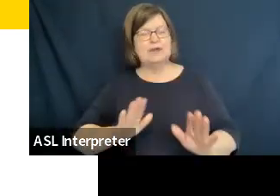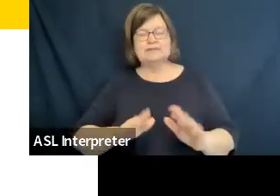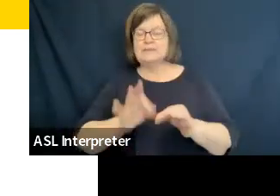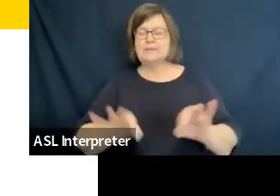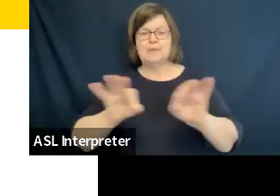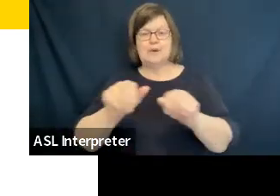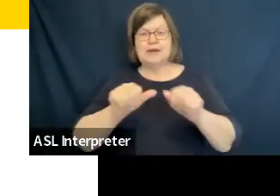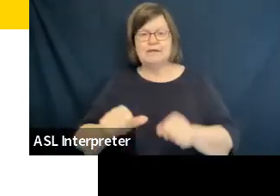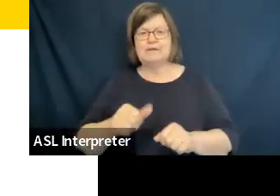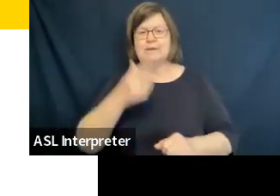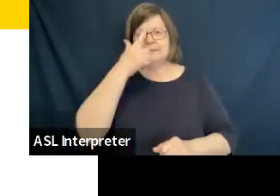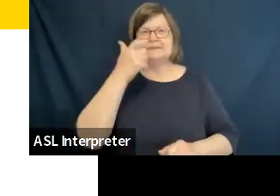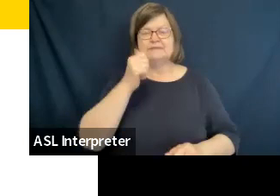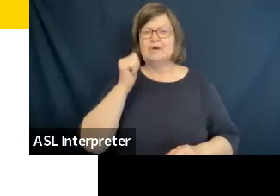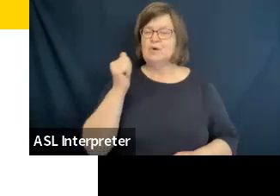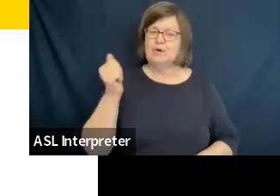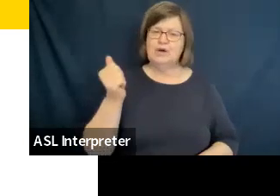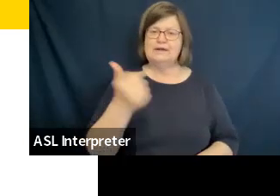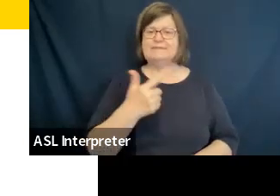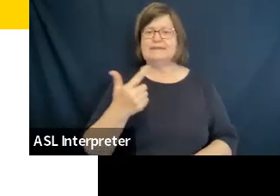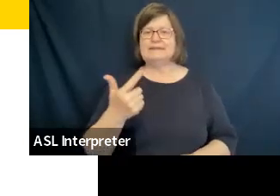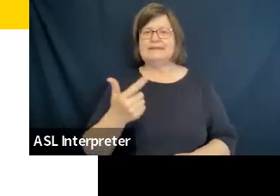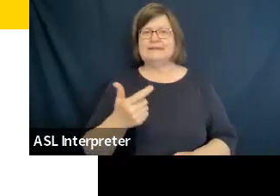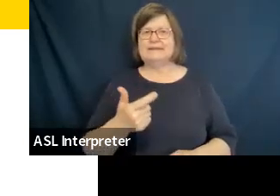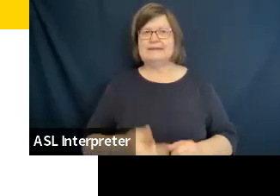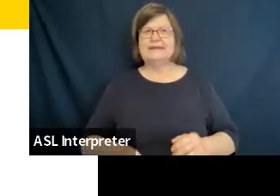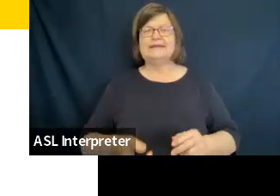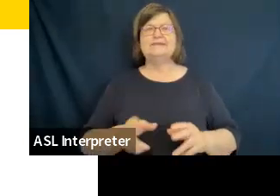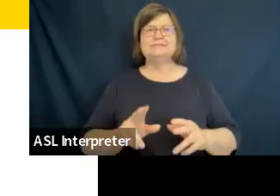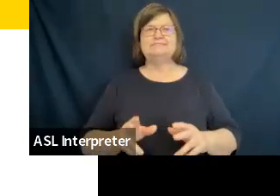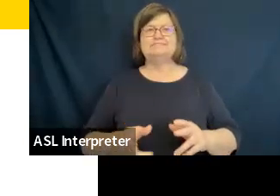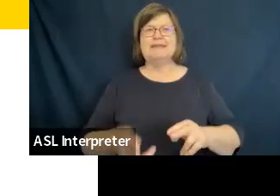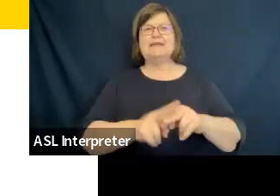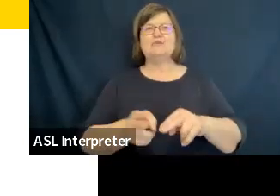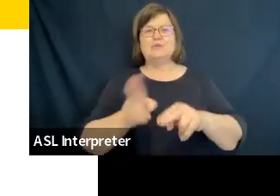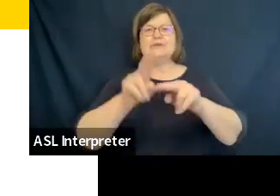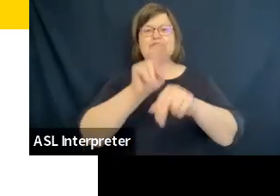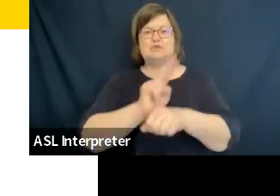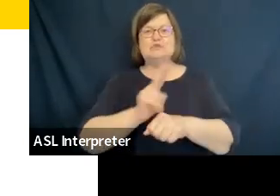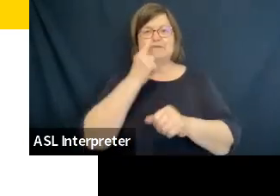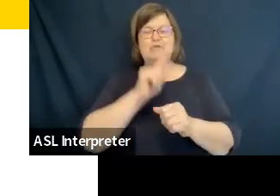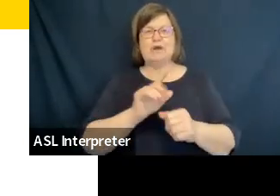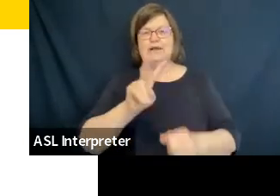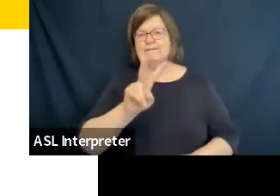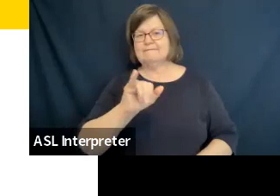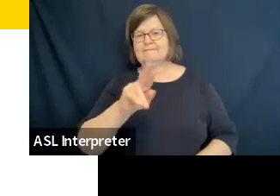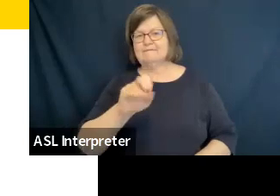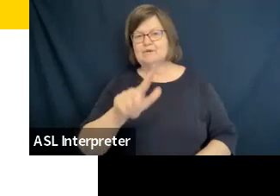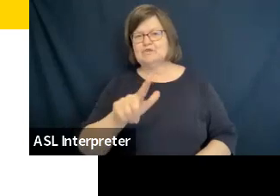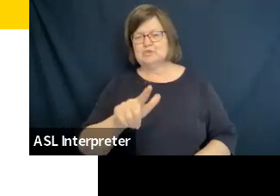because of all the increasing use of virtual meetings. So thank you for those responses.